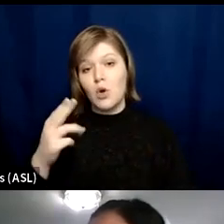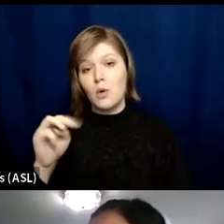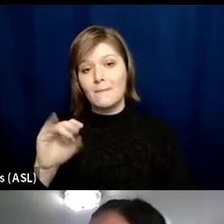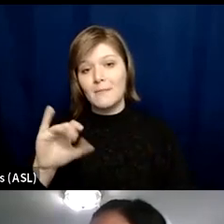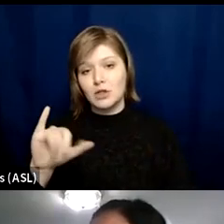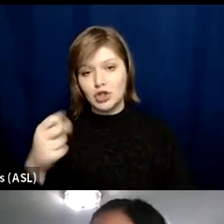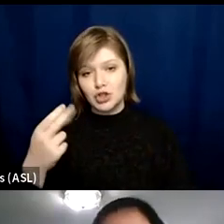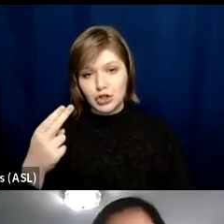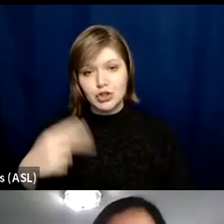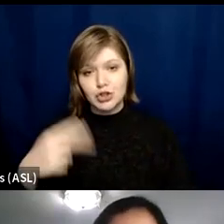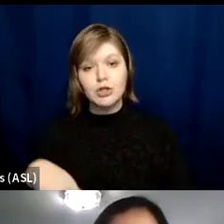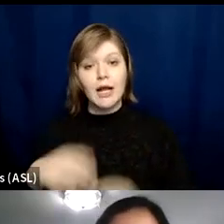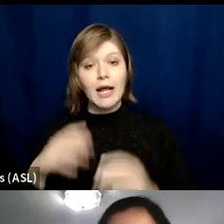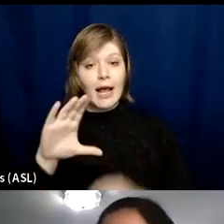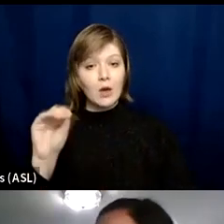Would you like to try something small?